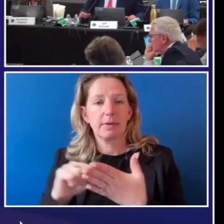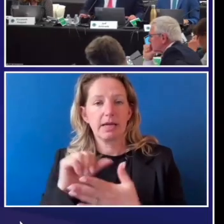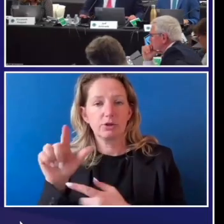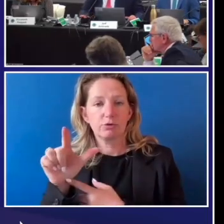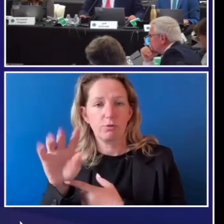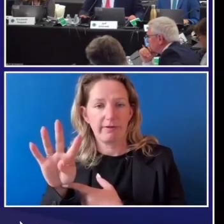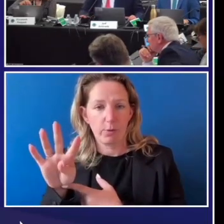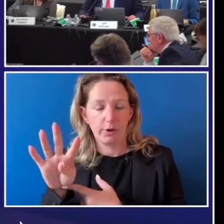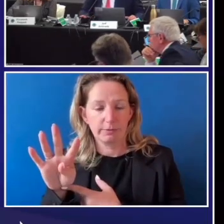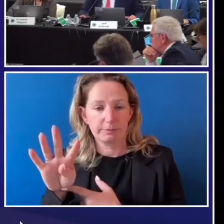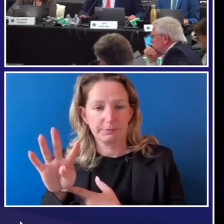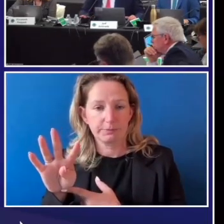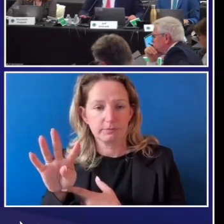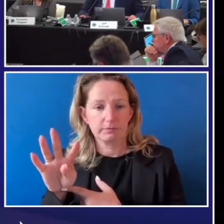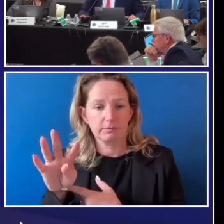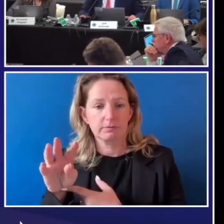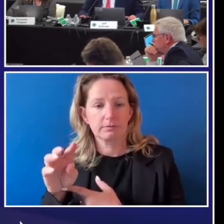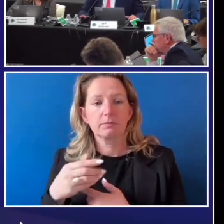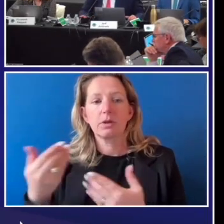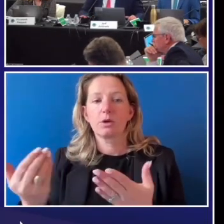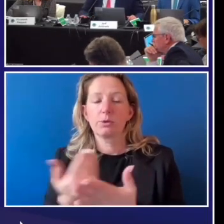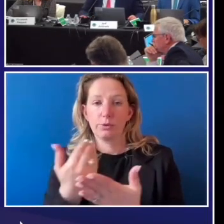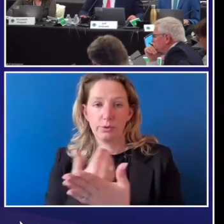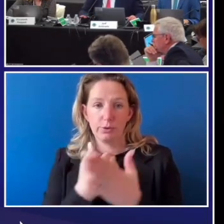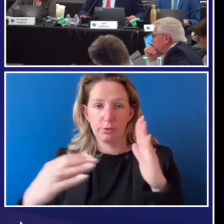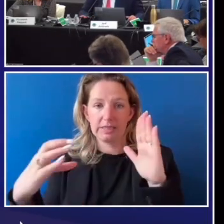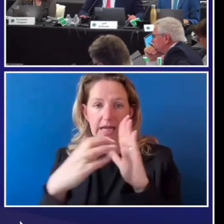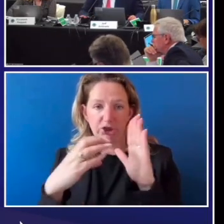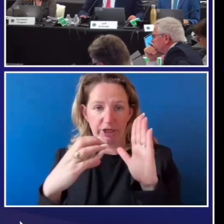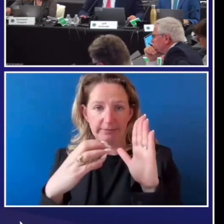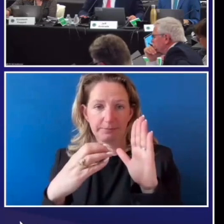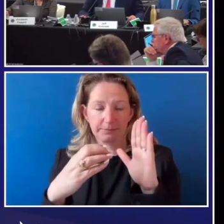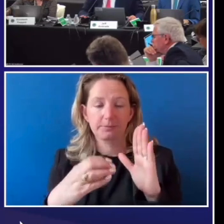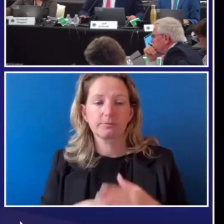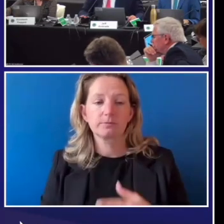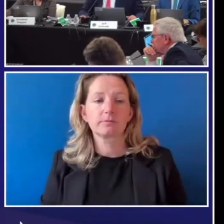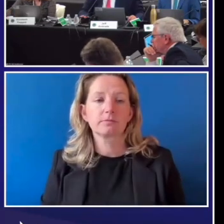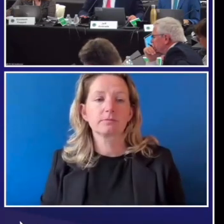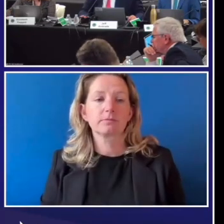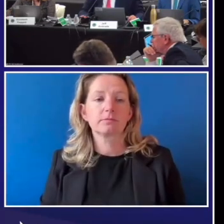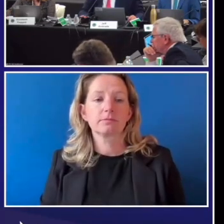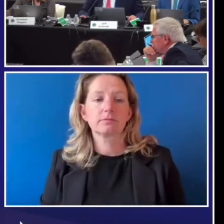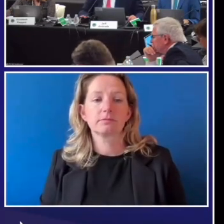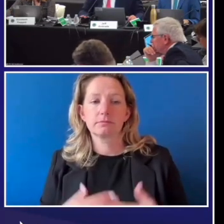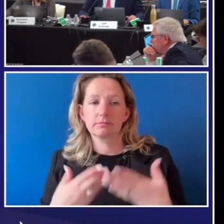This is a new section. Um, the addition uh, provides that the requirements,